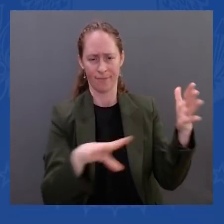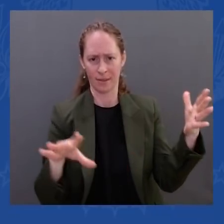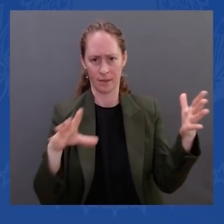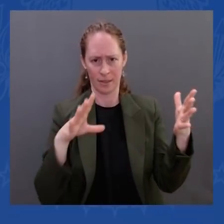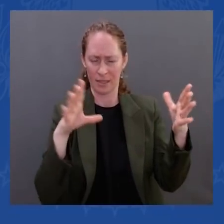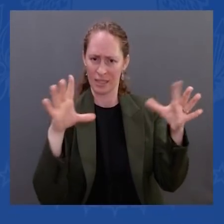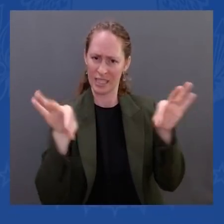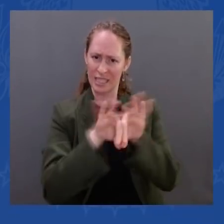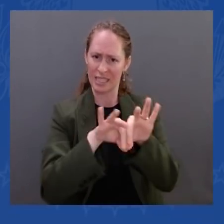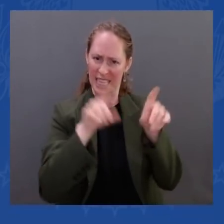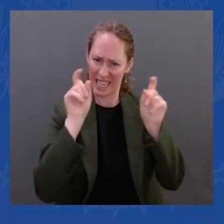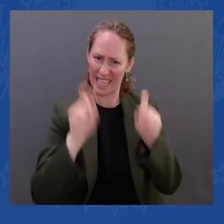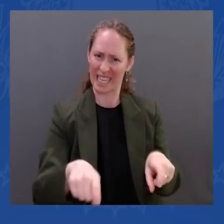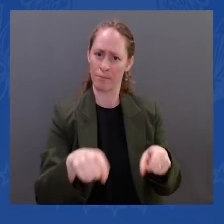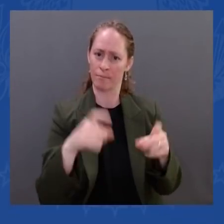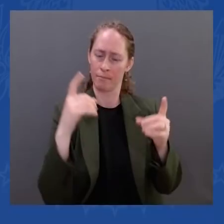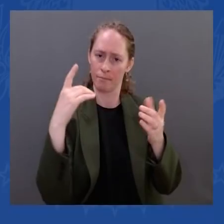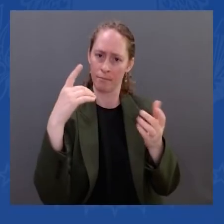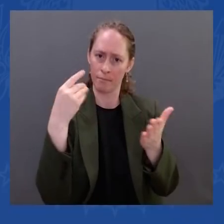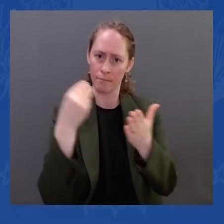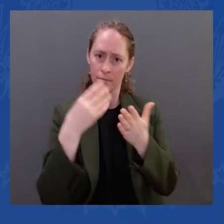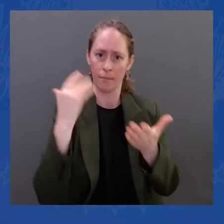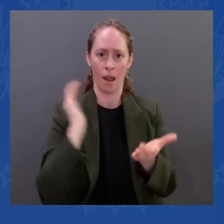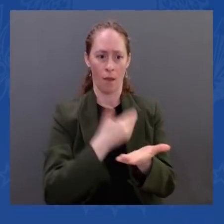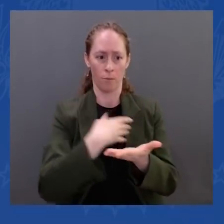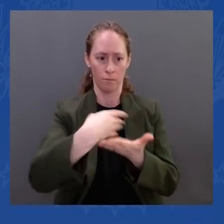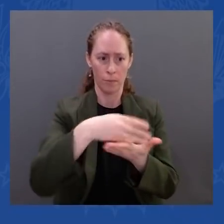And President Biden strongly supported my determination.